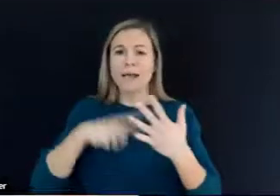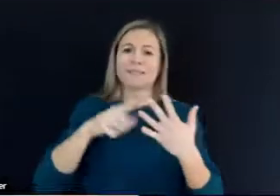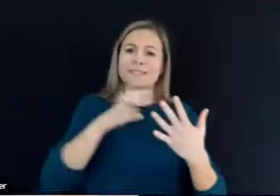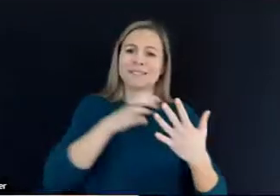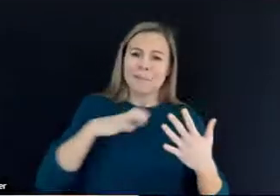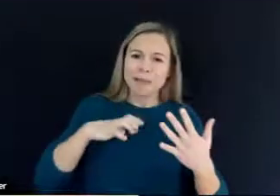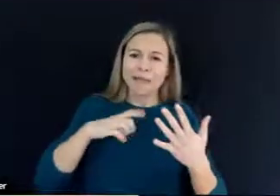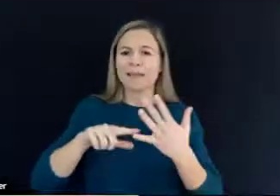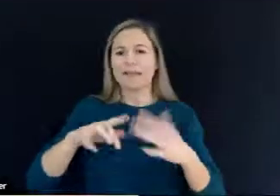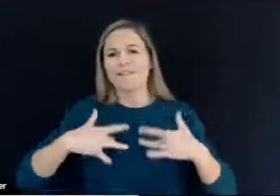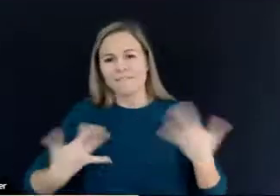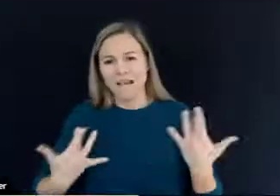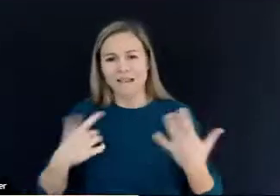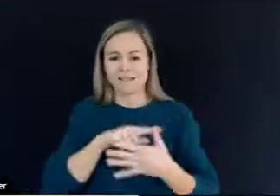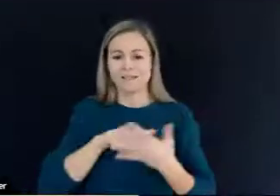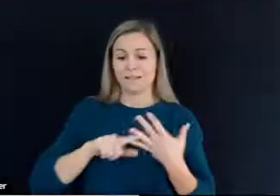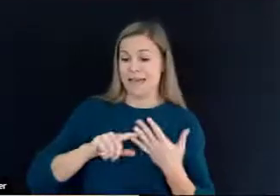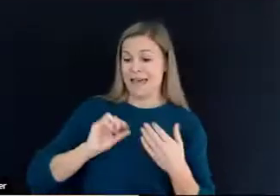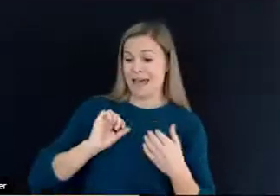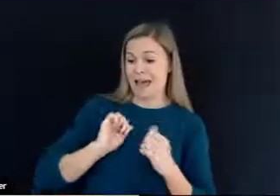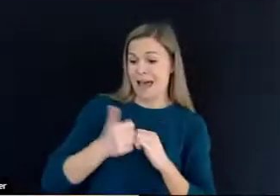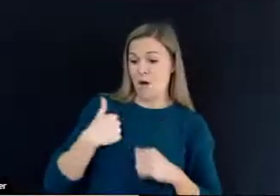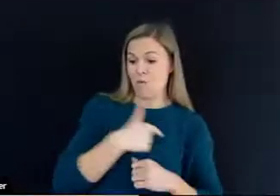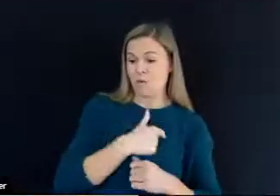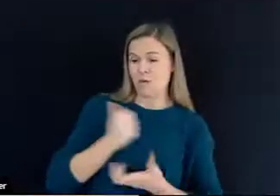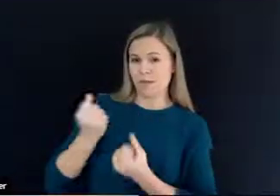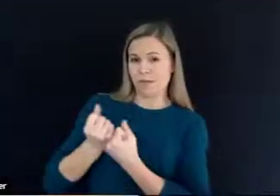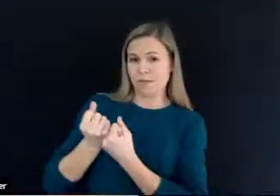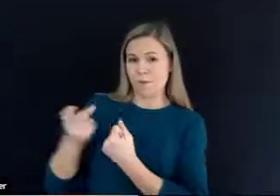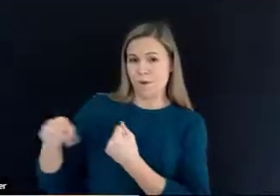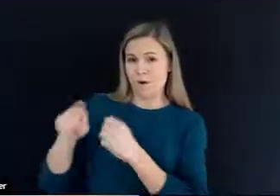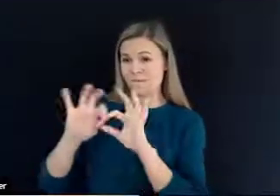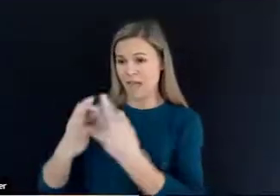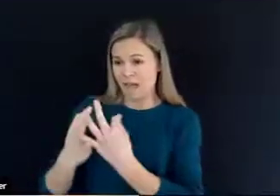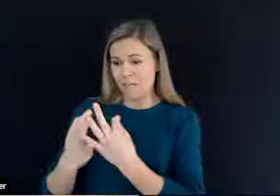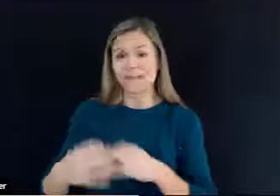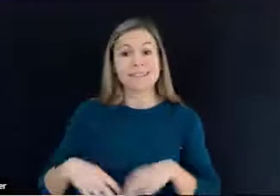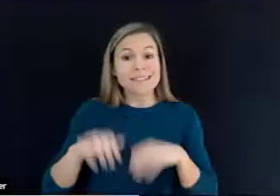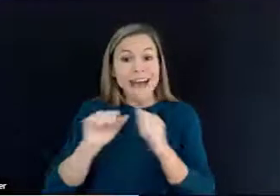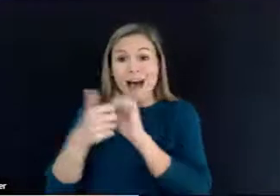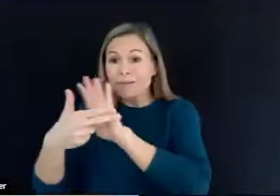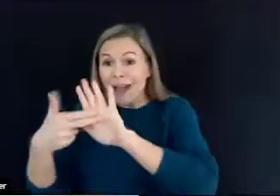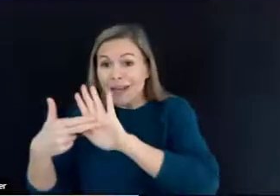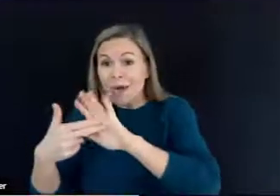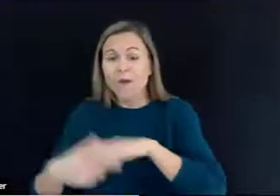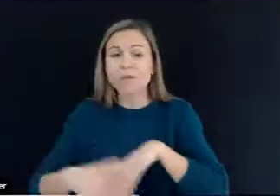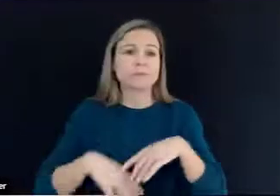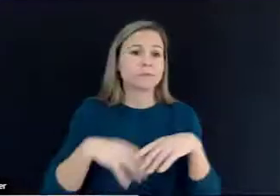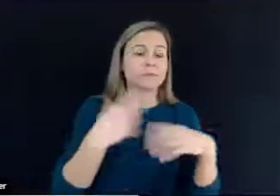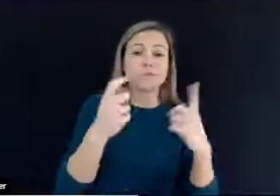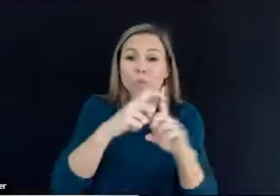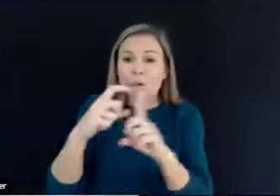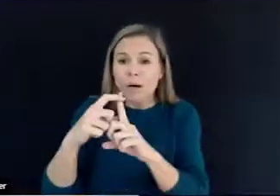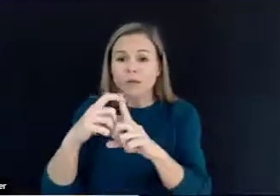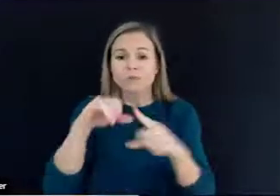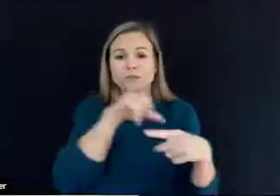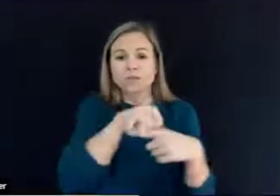how we support our families about the diagnosis, the terminology, impacts, test,